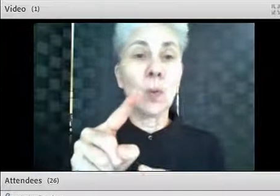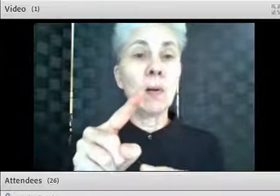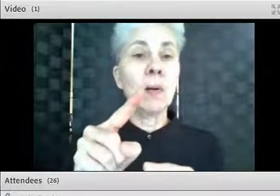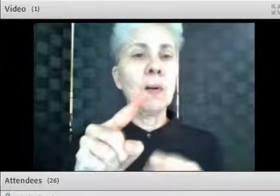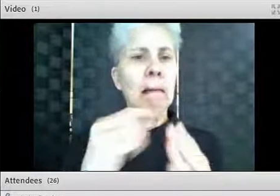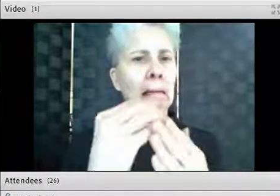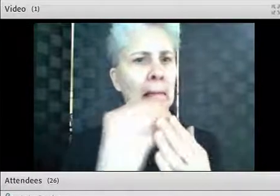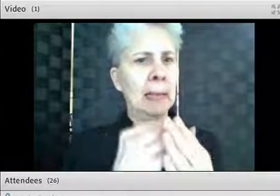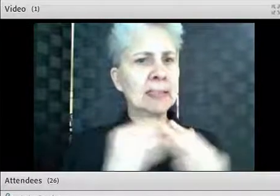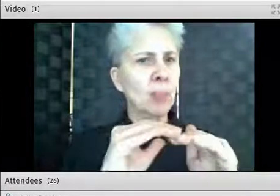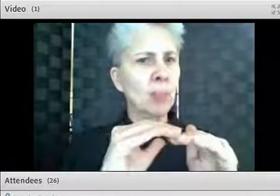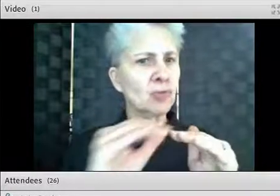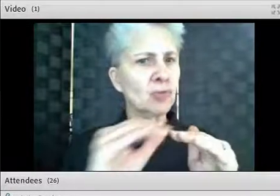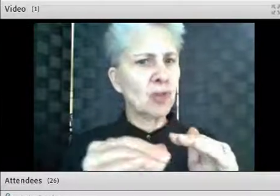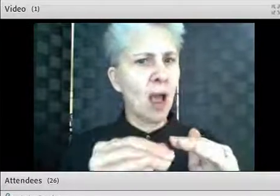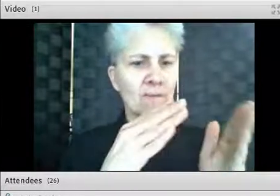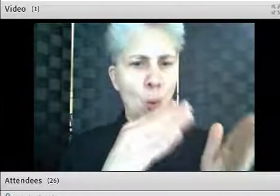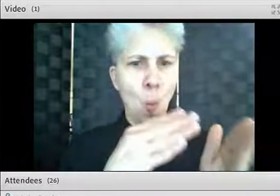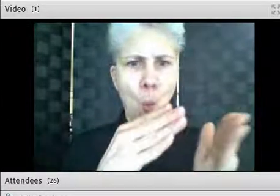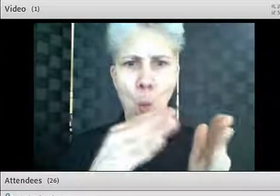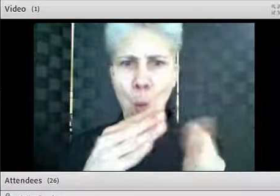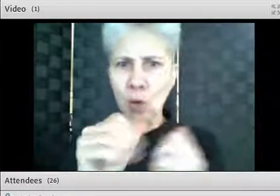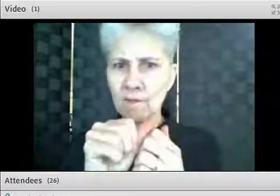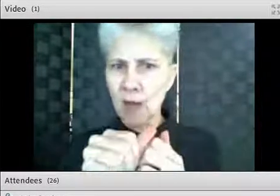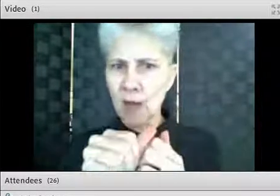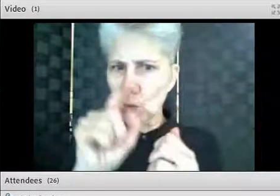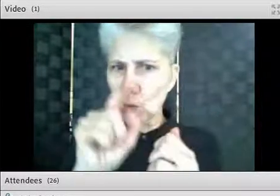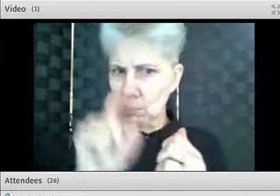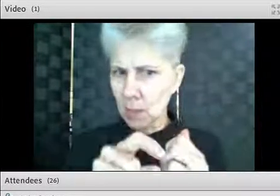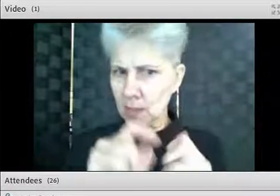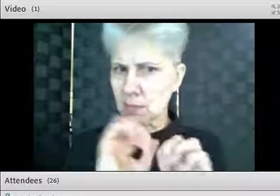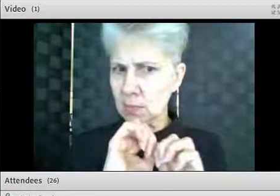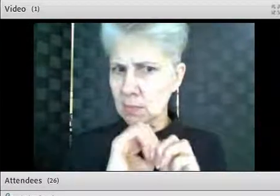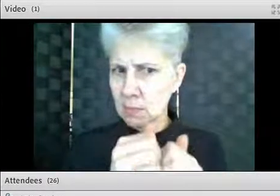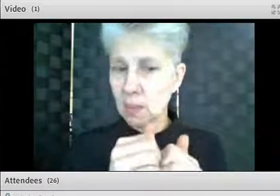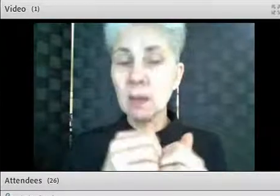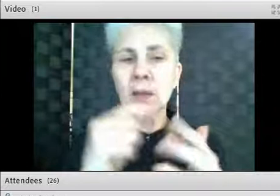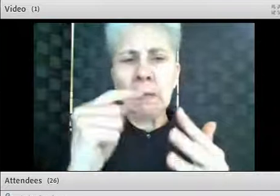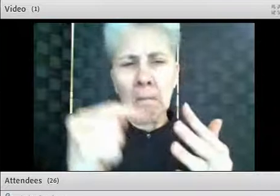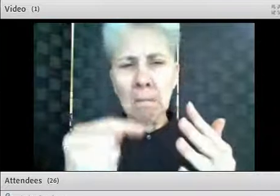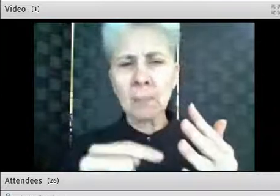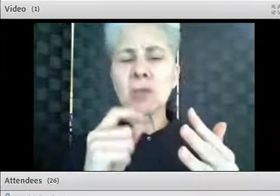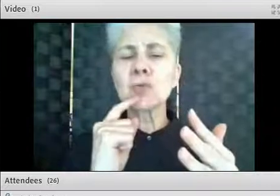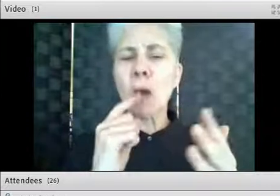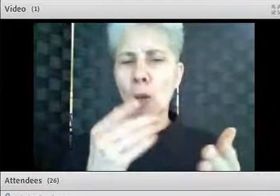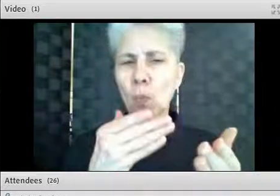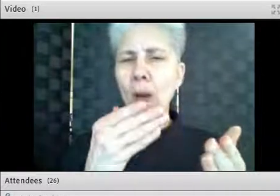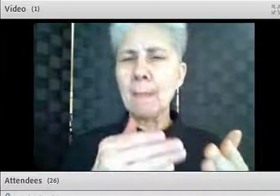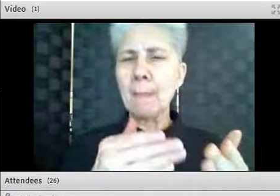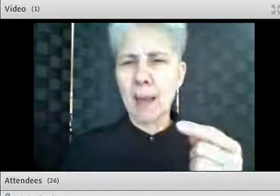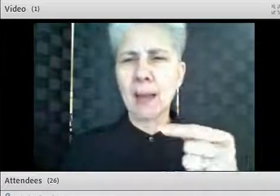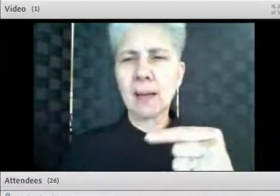that you have resources on the shelf and so forth. So I do highly recommend, and this is free, by the way, okay?